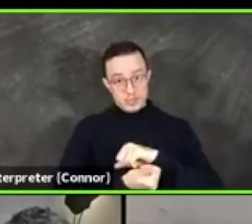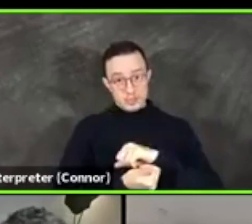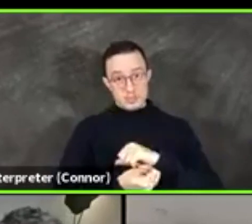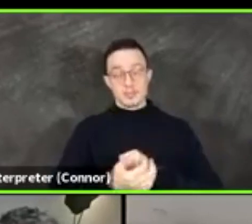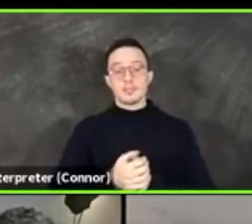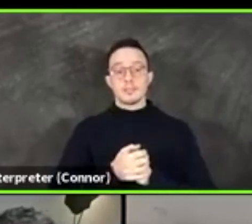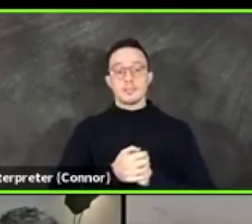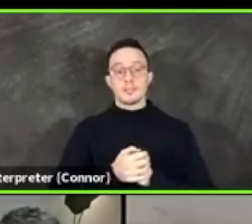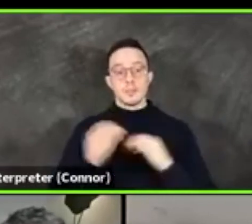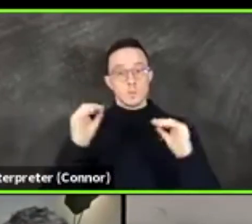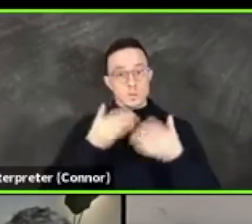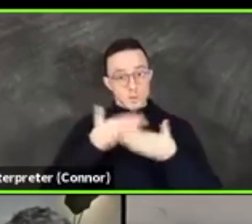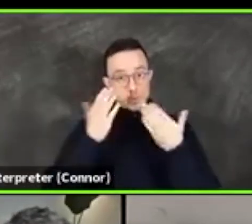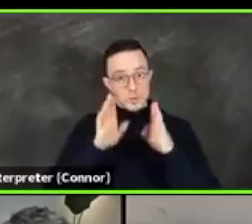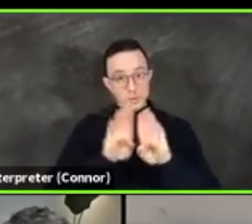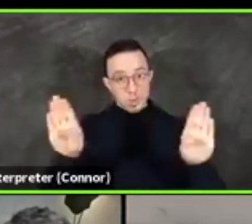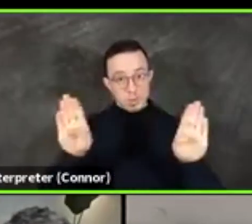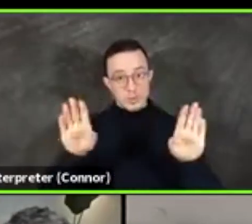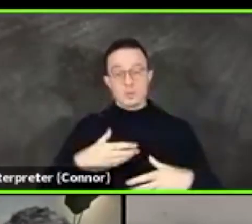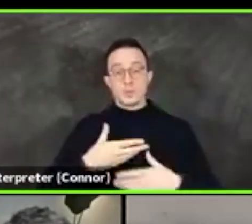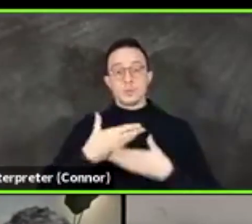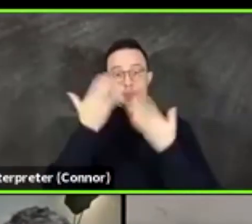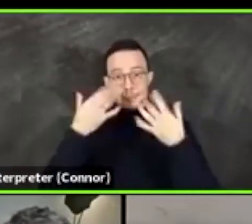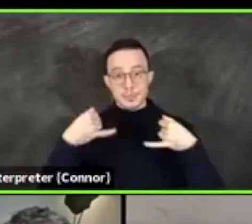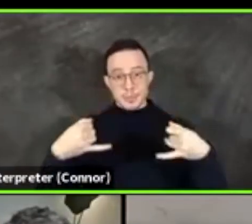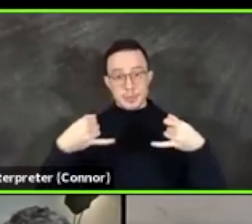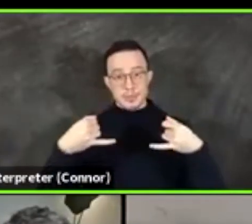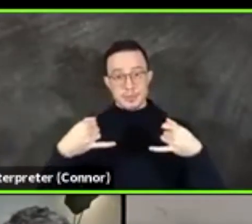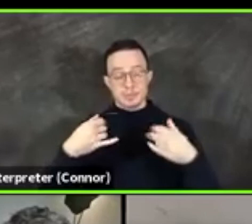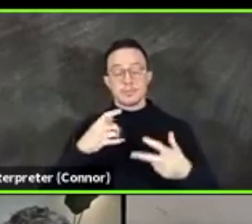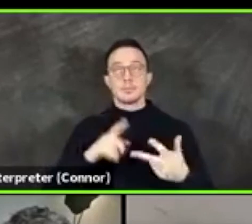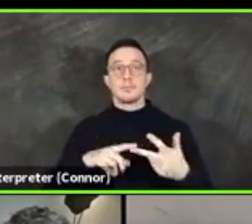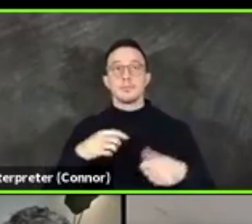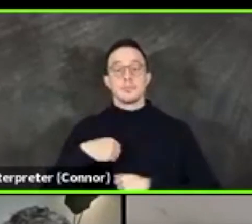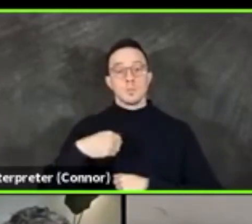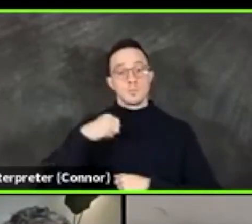NO BORDERS, IN THIS REFUSING EXTRACTIVISM IN